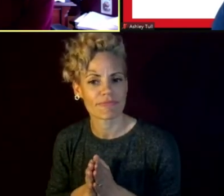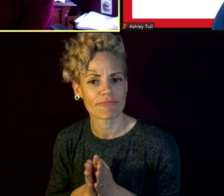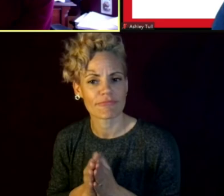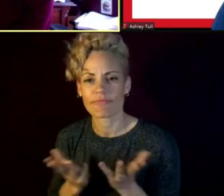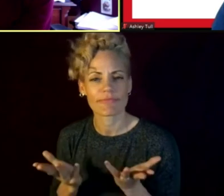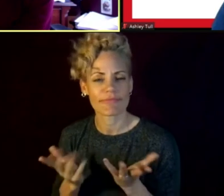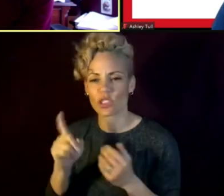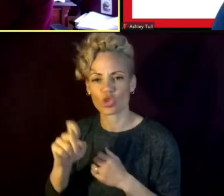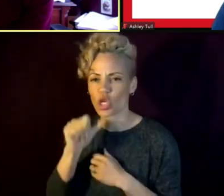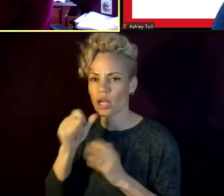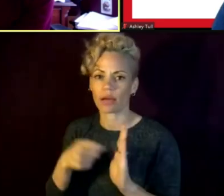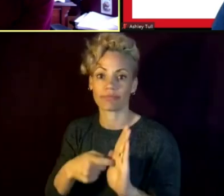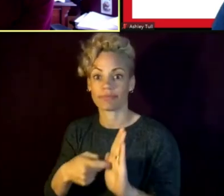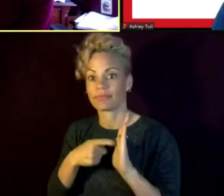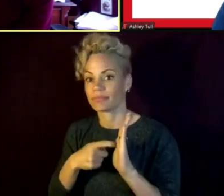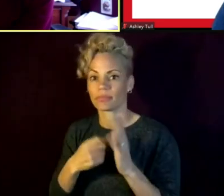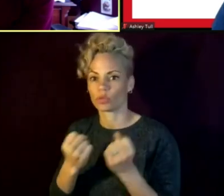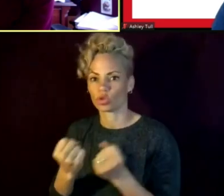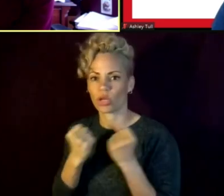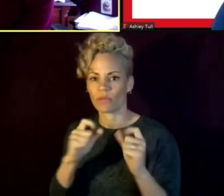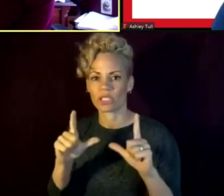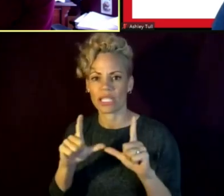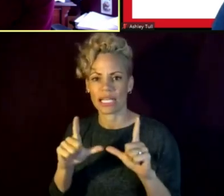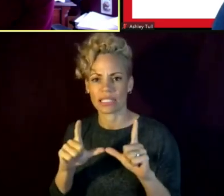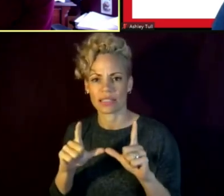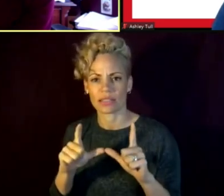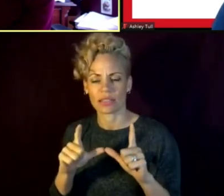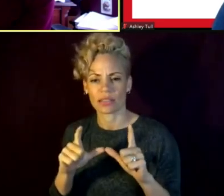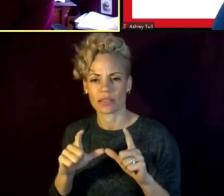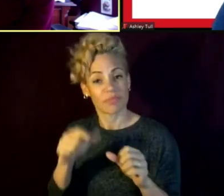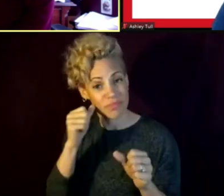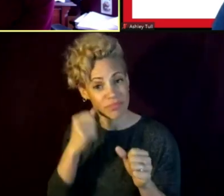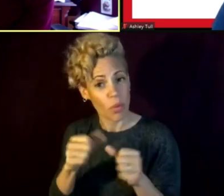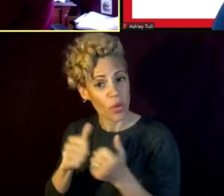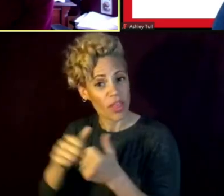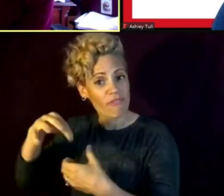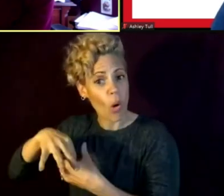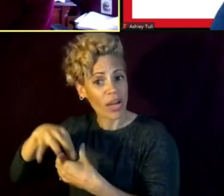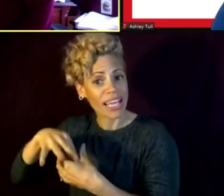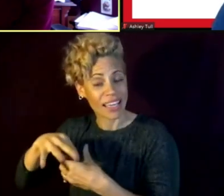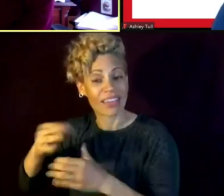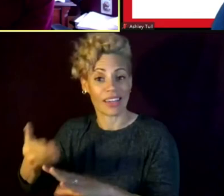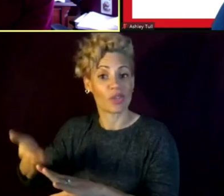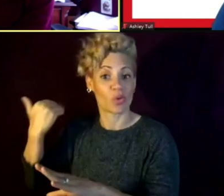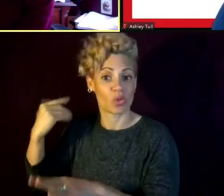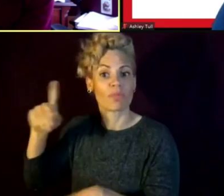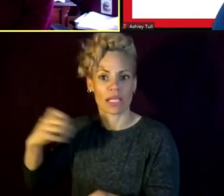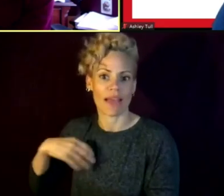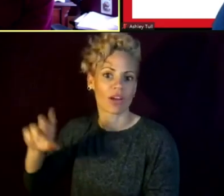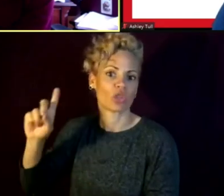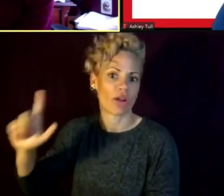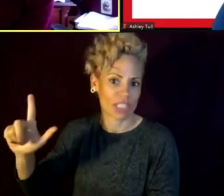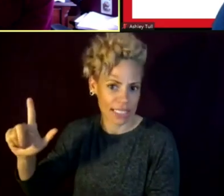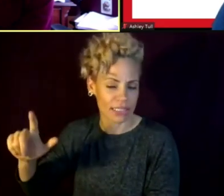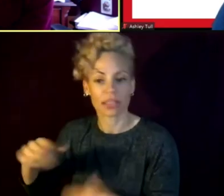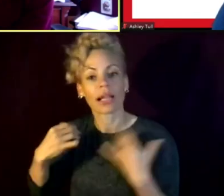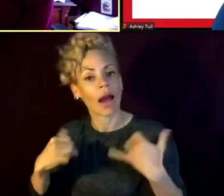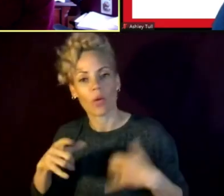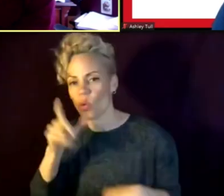I mean, that's the situation like with voting, it used to be you had to have a driver's license. You no longer have to. That's the law.